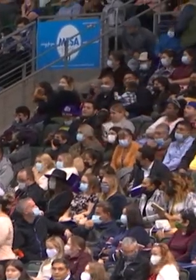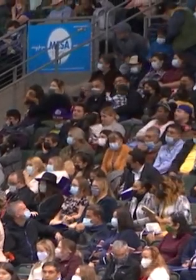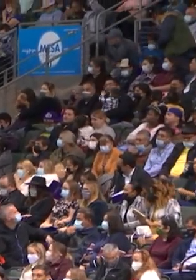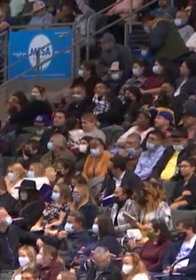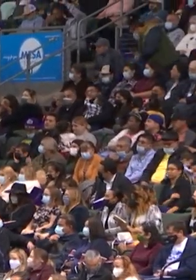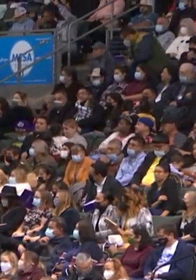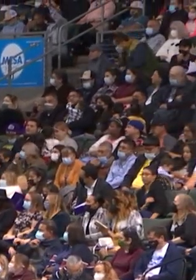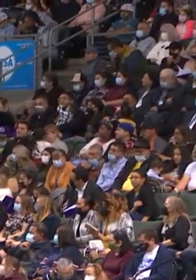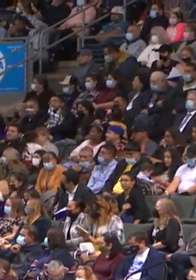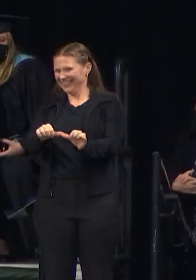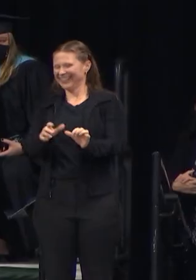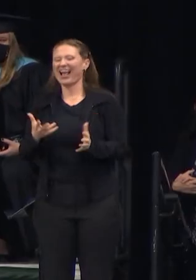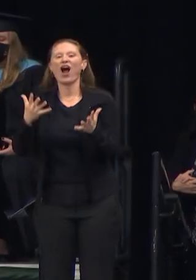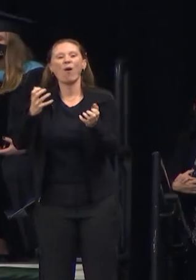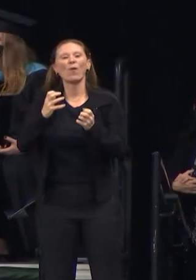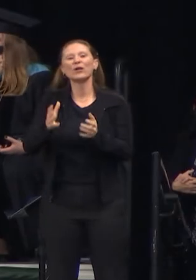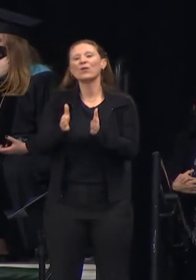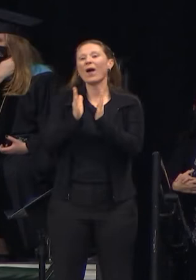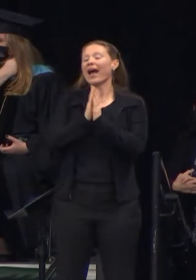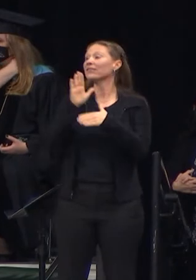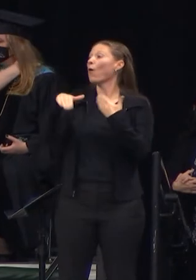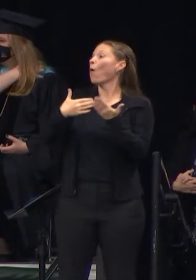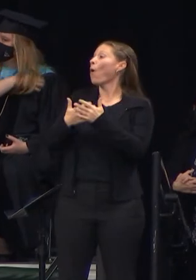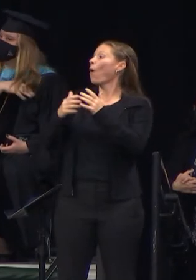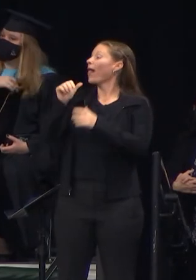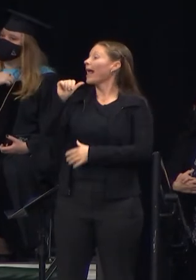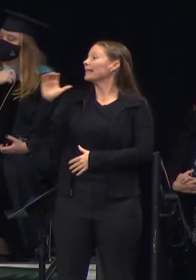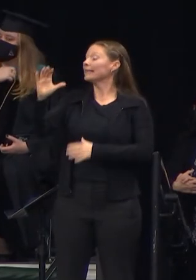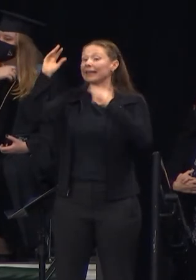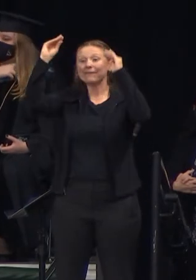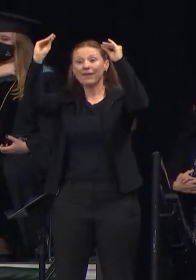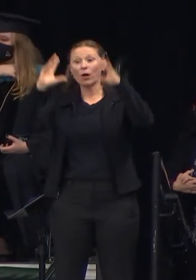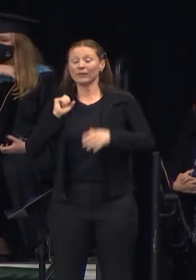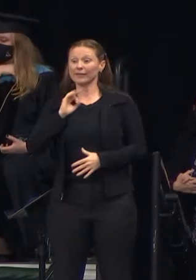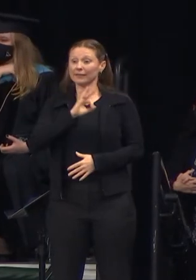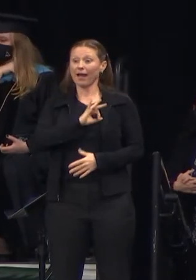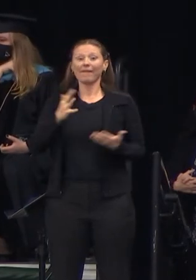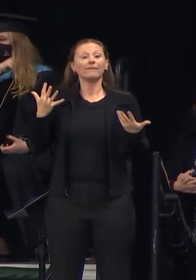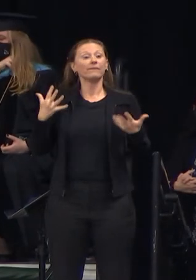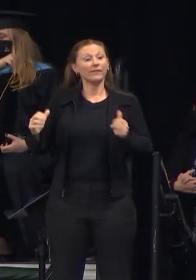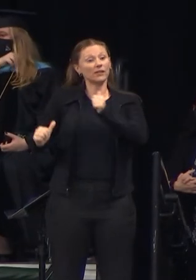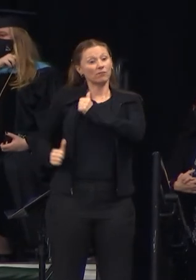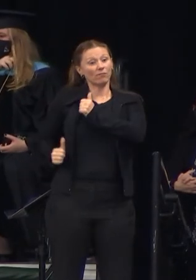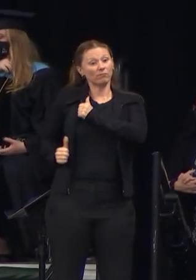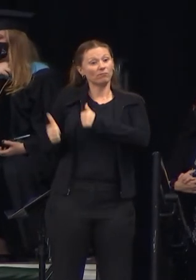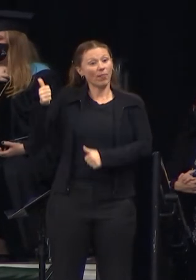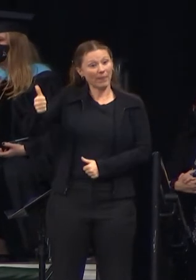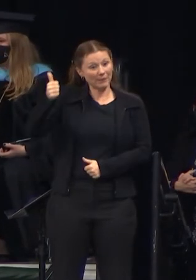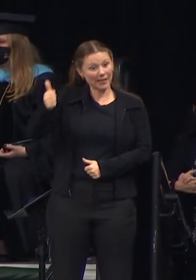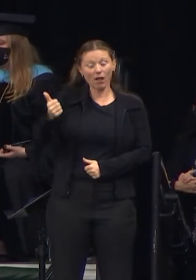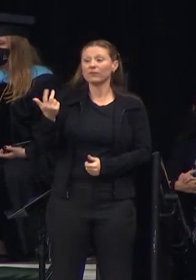Finally, I would like to ask all the ACC faculty and staff who are service members and veterans to please stand.